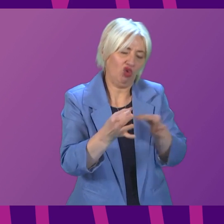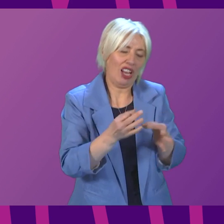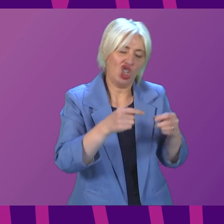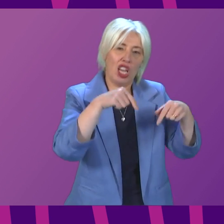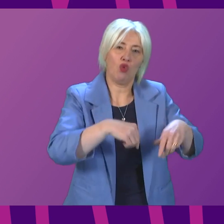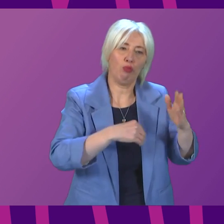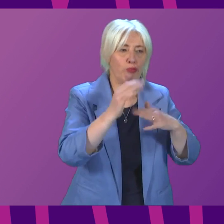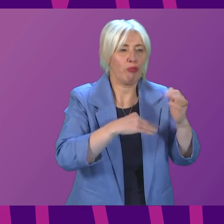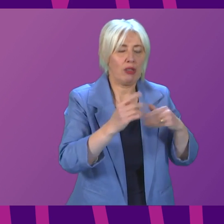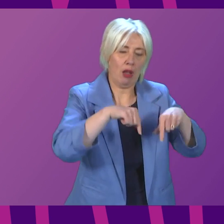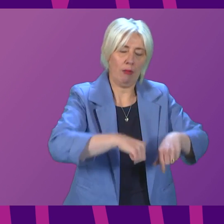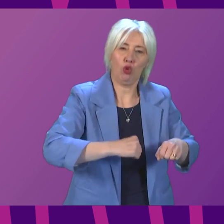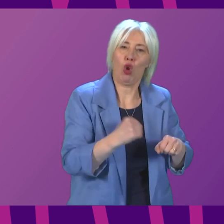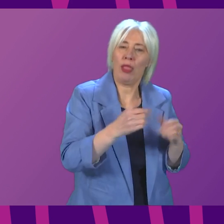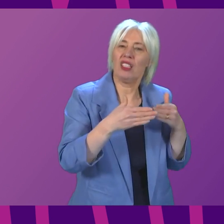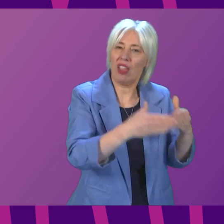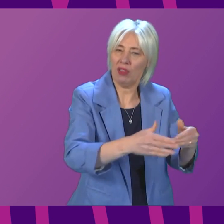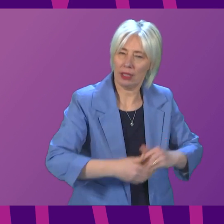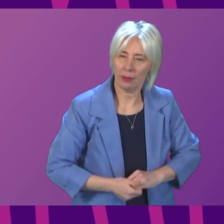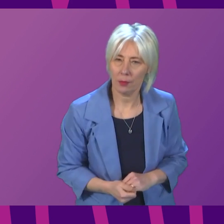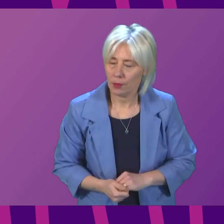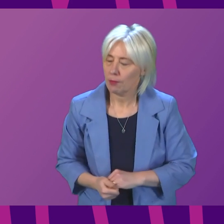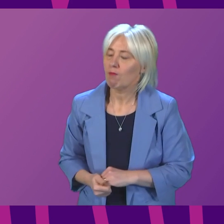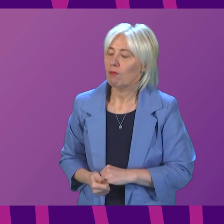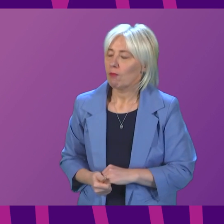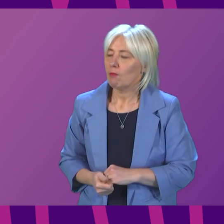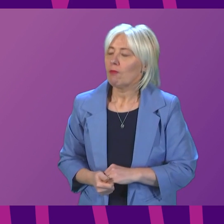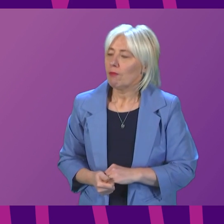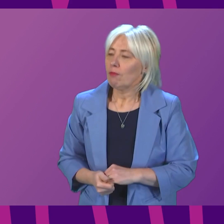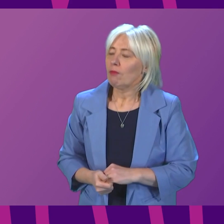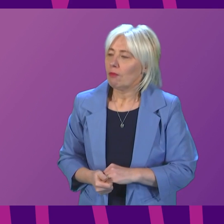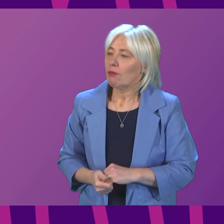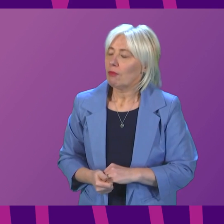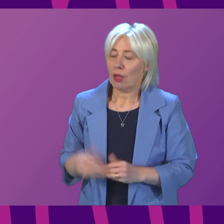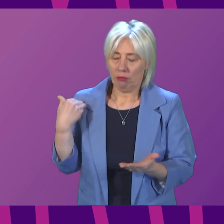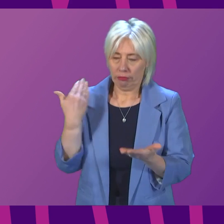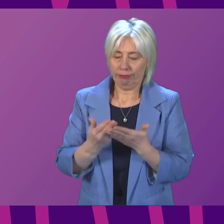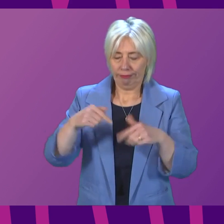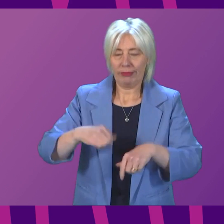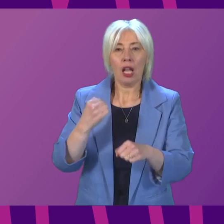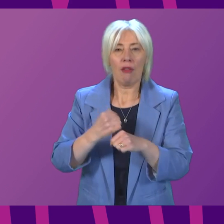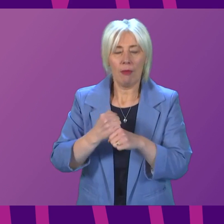Over the years that we have been in government, we have invested more than £2 billion in